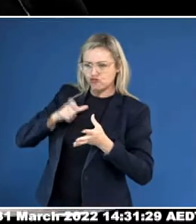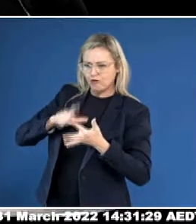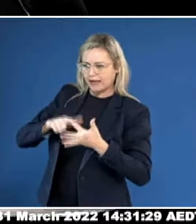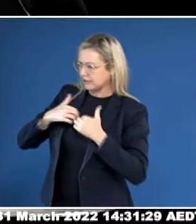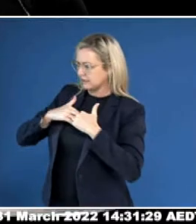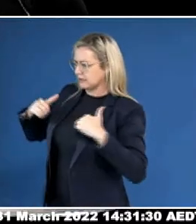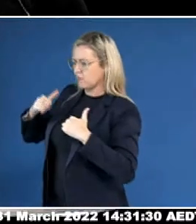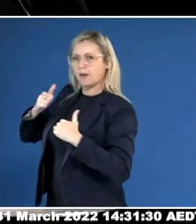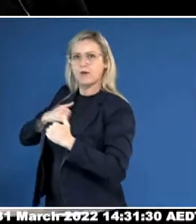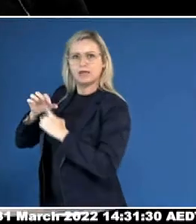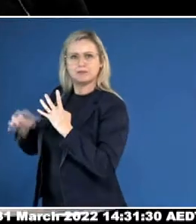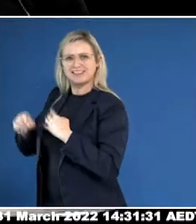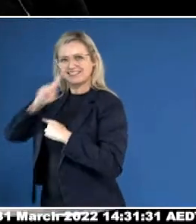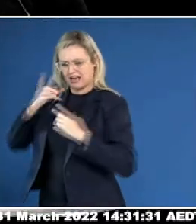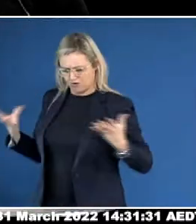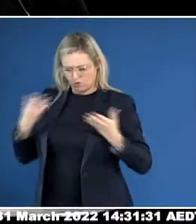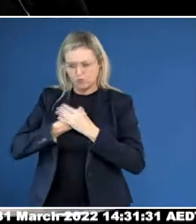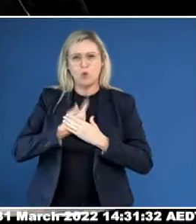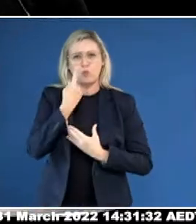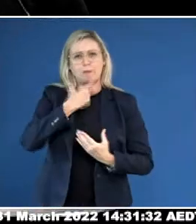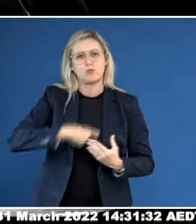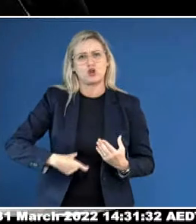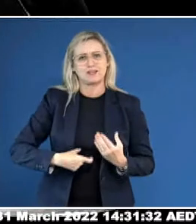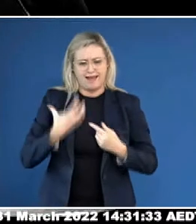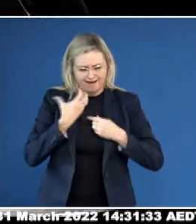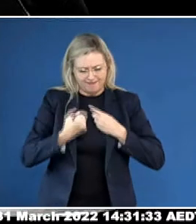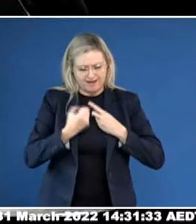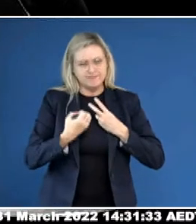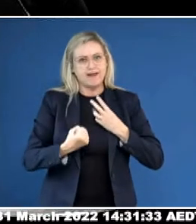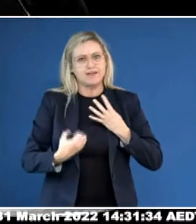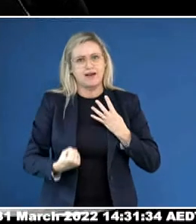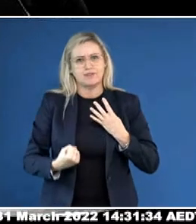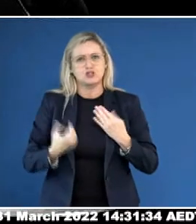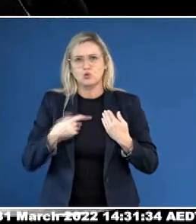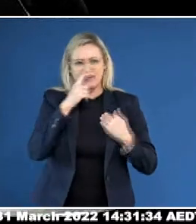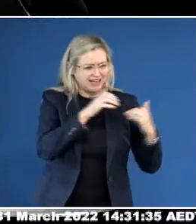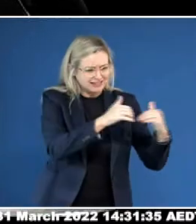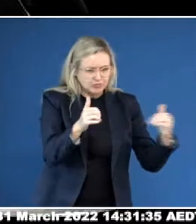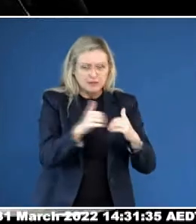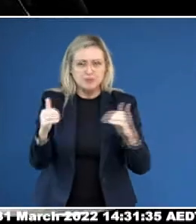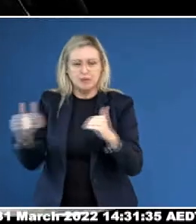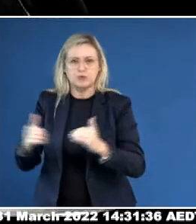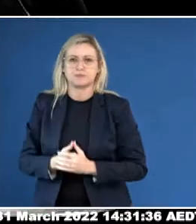myself. And, yeah, in some jurisdictions, for example, victims and survivors of